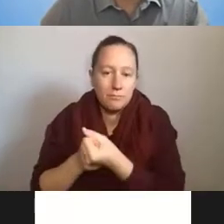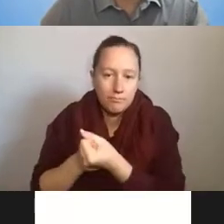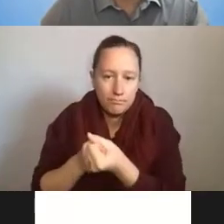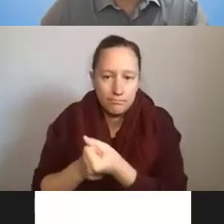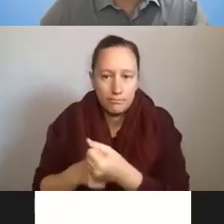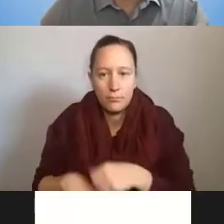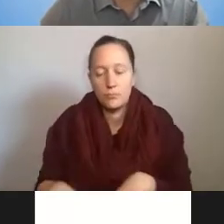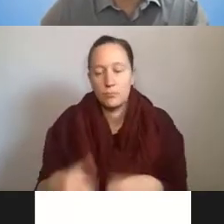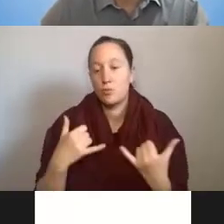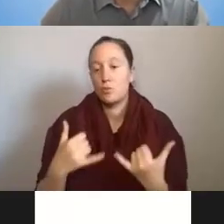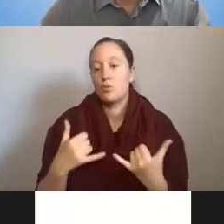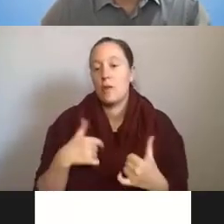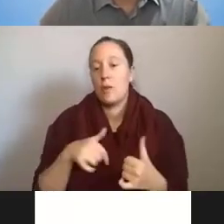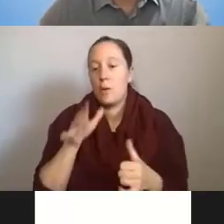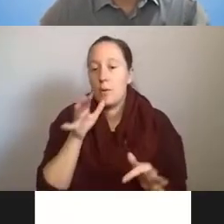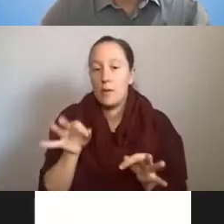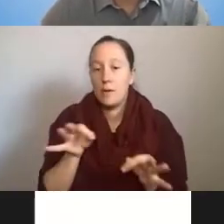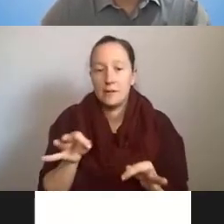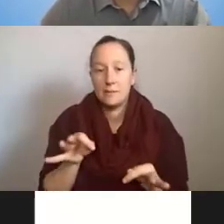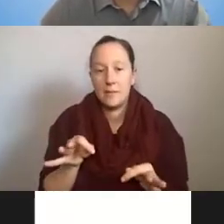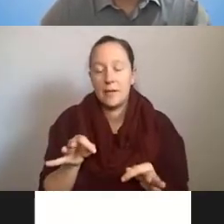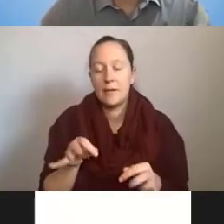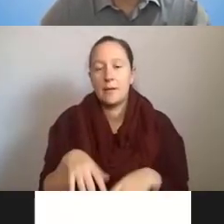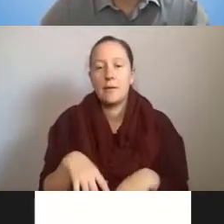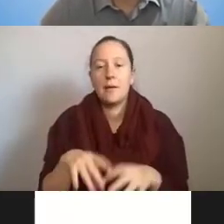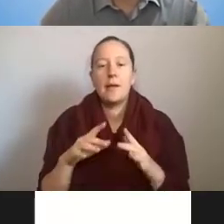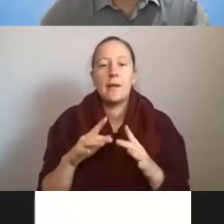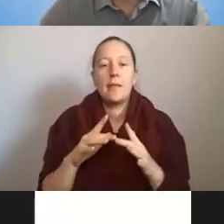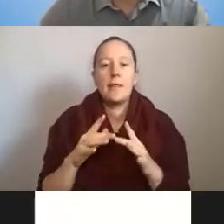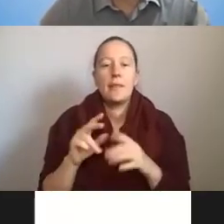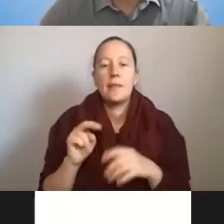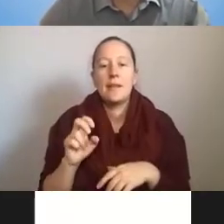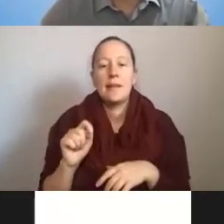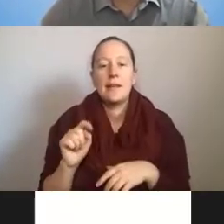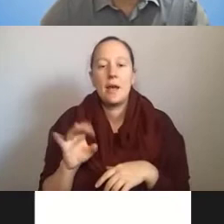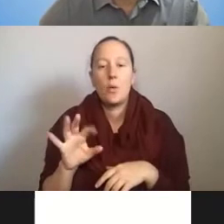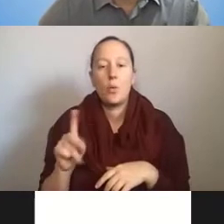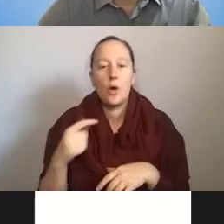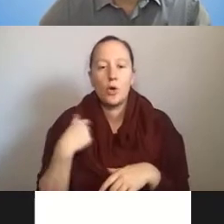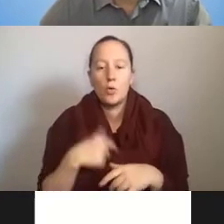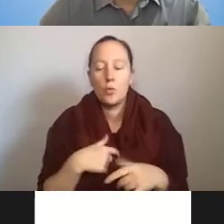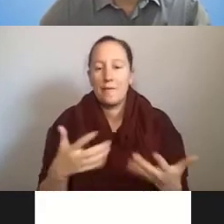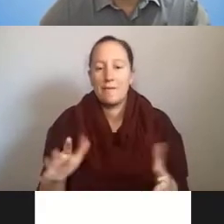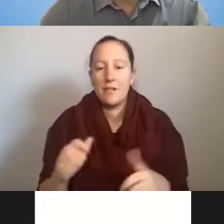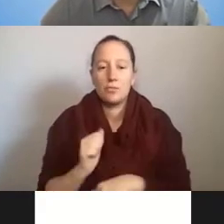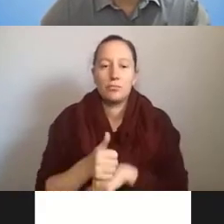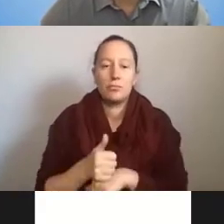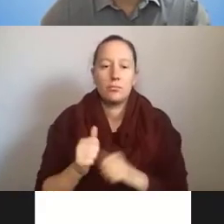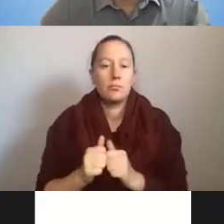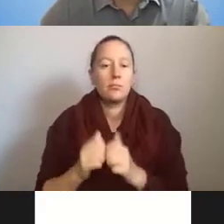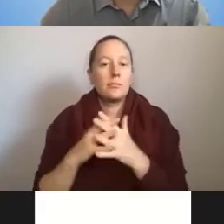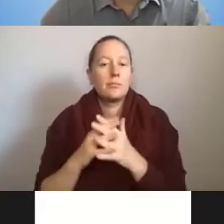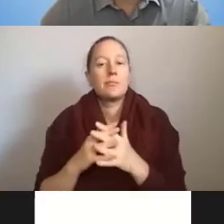about a network that we have created around the country with the goal of supporting academics